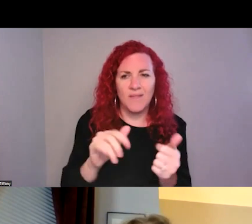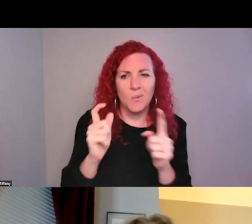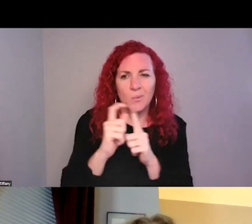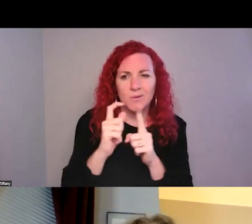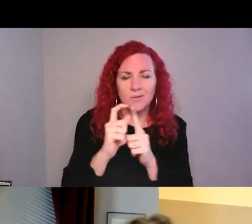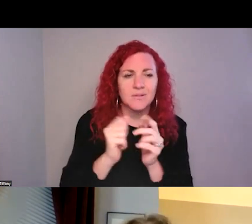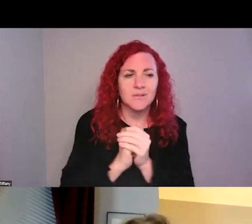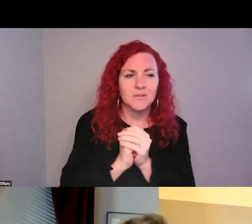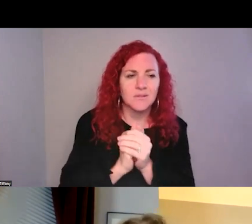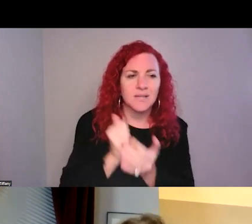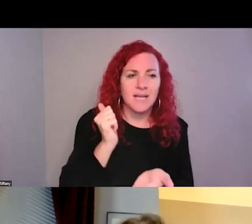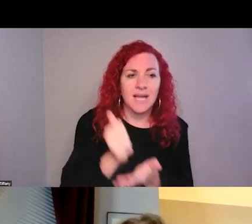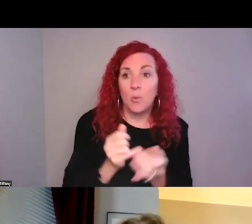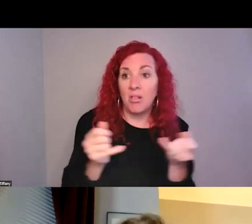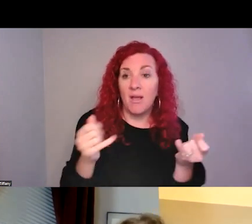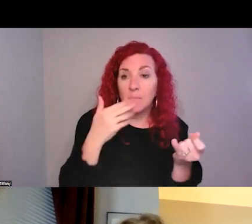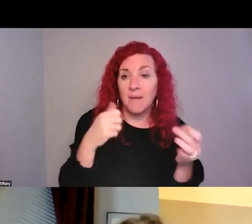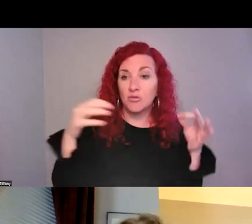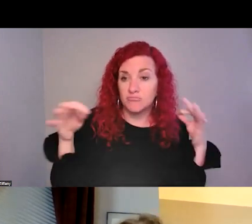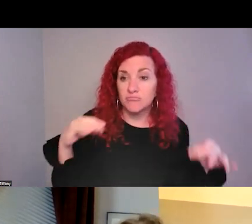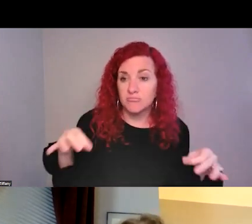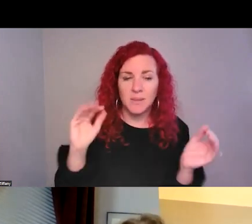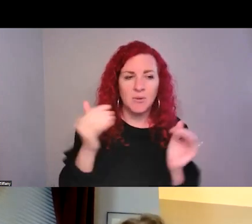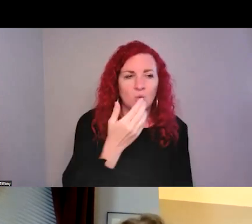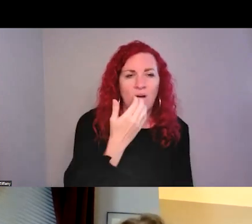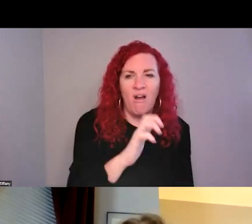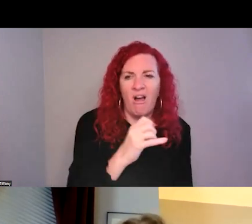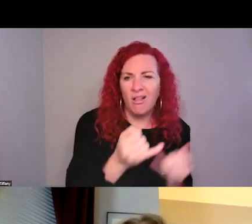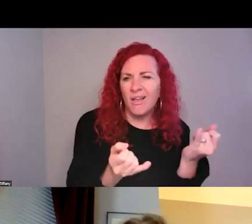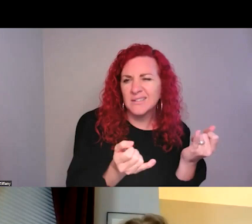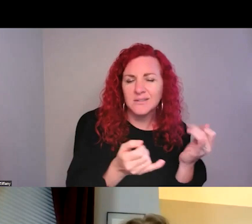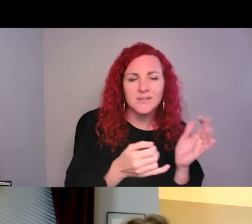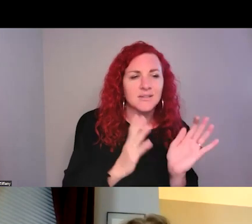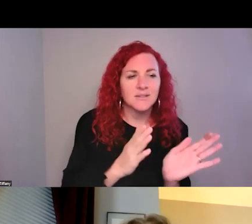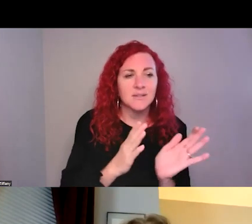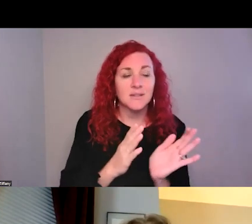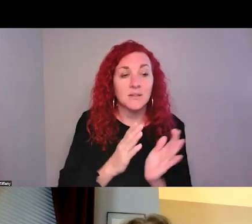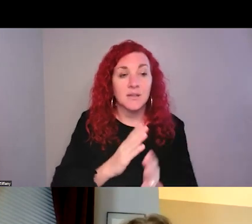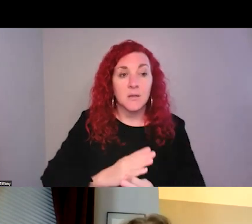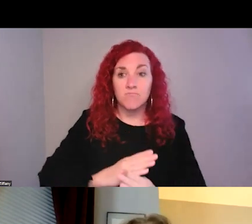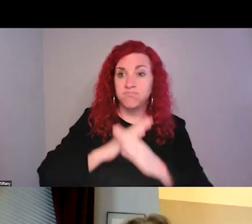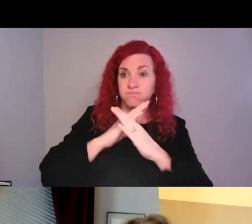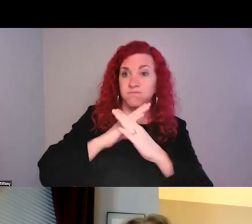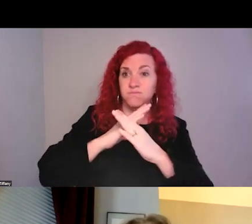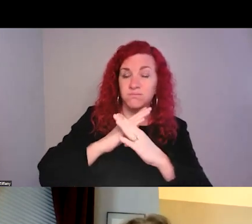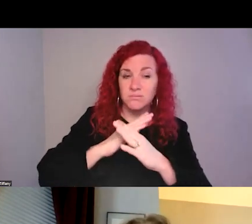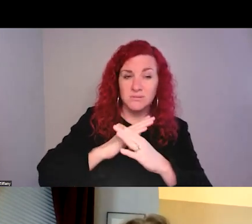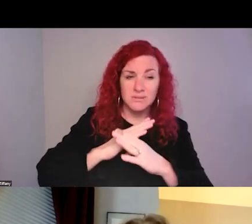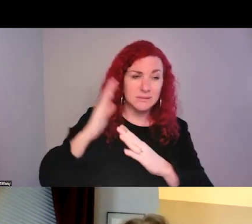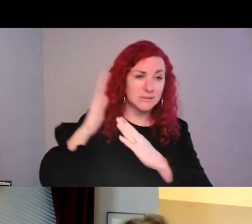HELP LINE IS A BETTER DESCRIPTION THAN HOT LINE AND REALLY PEOPLE DON'T KNOW WHAT TO EXPECT.